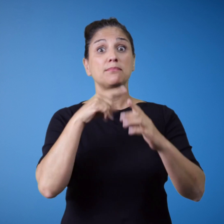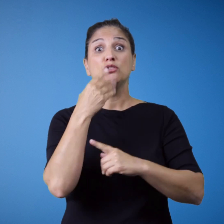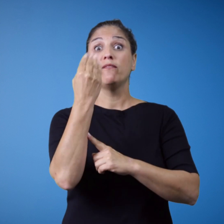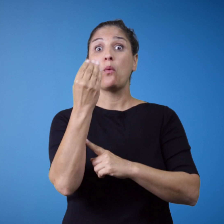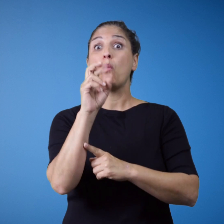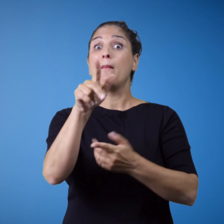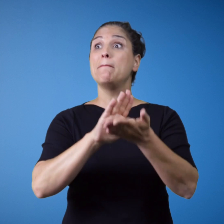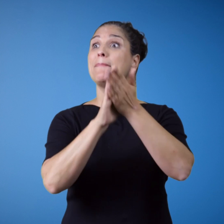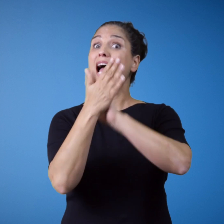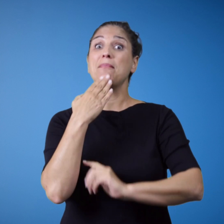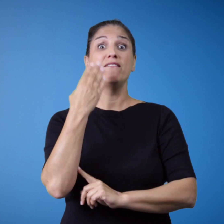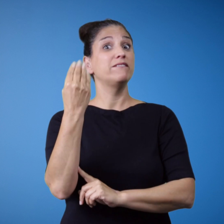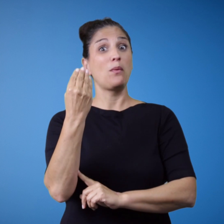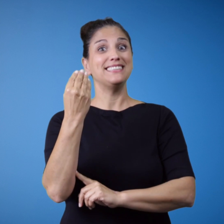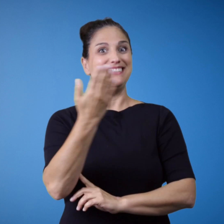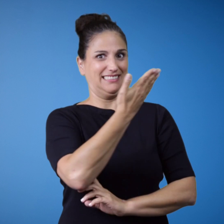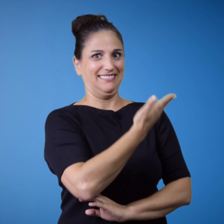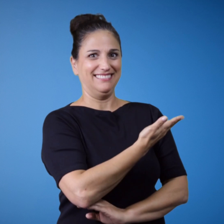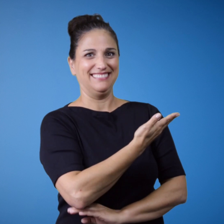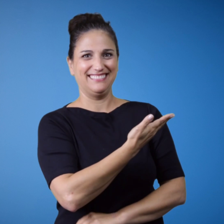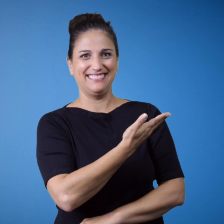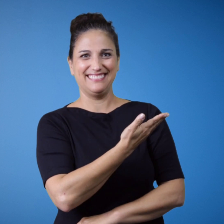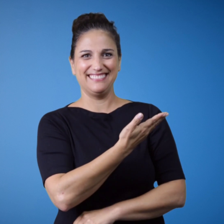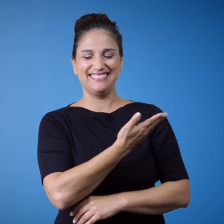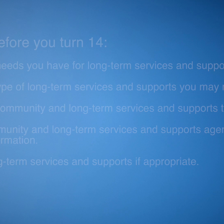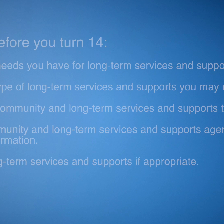Timeline for when or before you turn 14 are as follows.